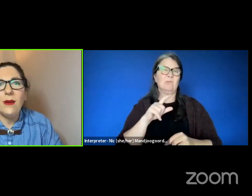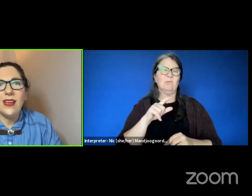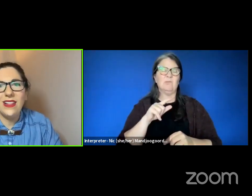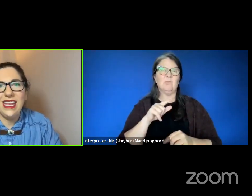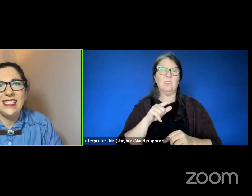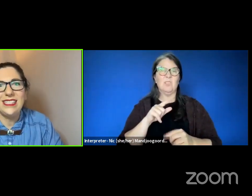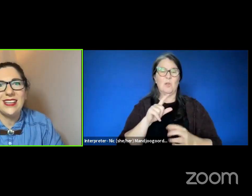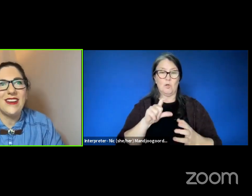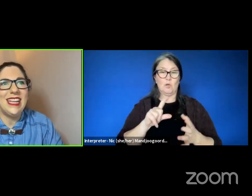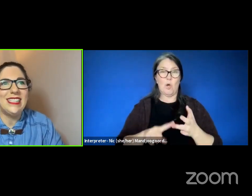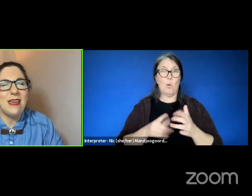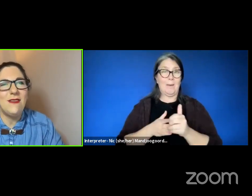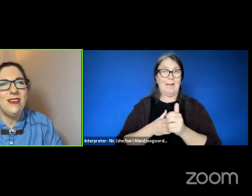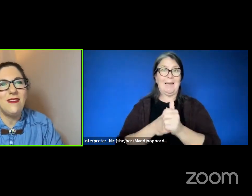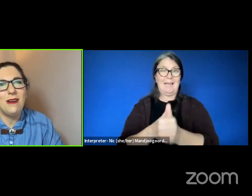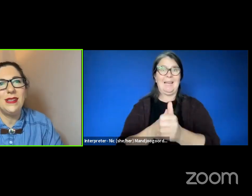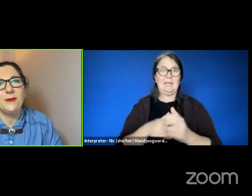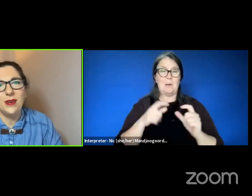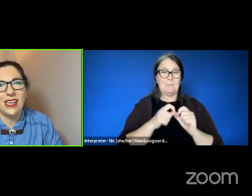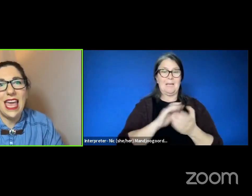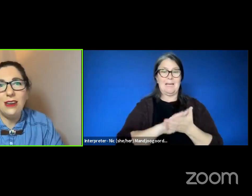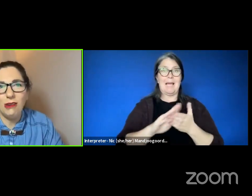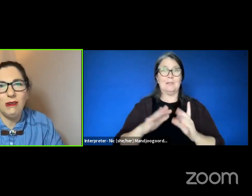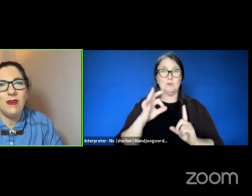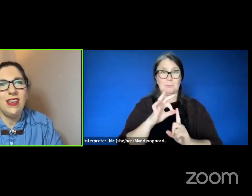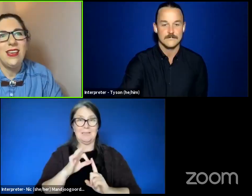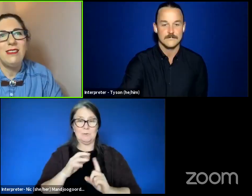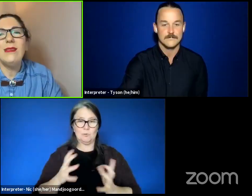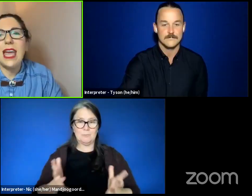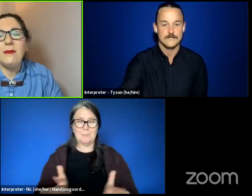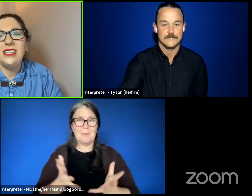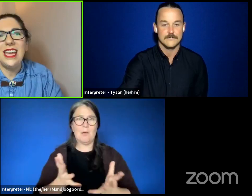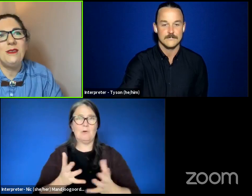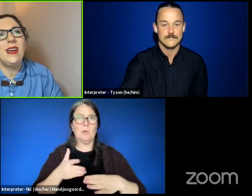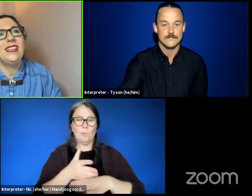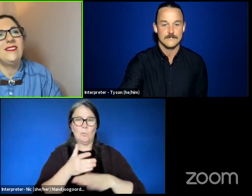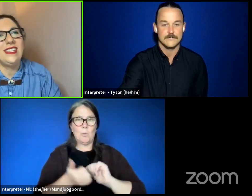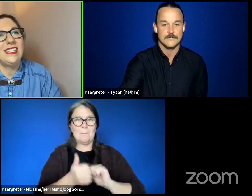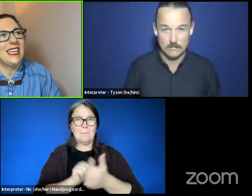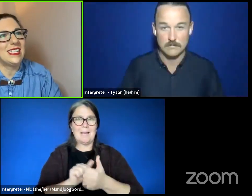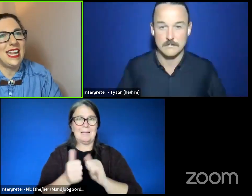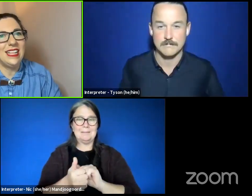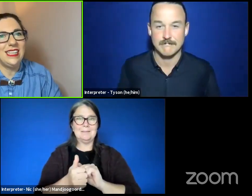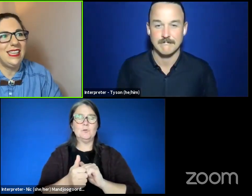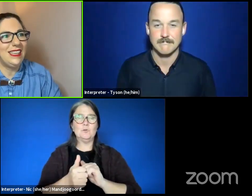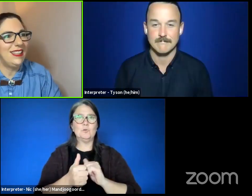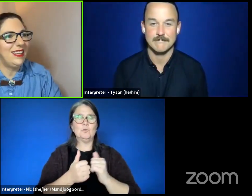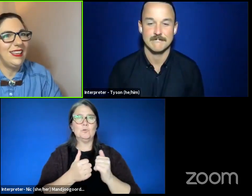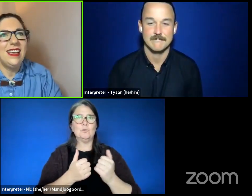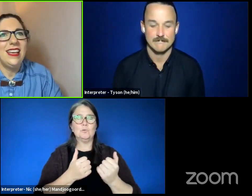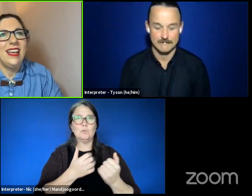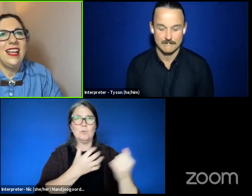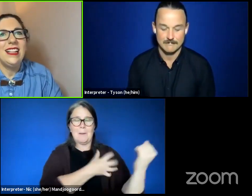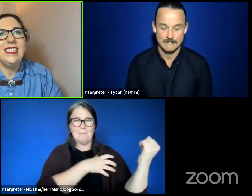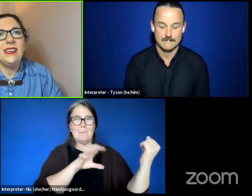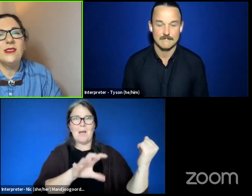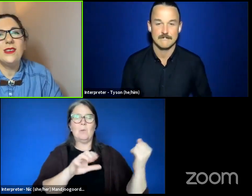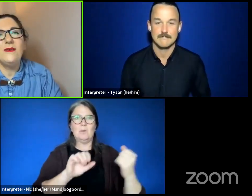Jessica wa, the LGBT plus advocacy group at the HP, empower advocacy group at the HP, empowering colleagues to create safe that environments at work, at home. through through Language and awareness